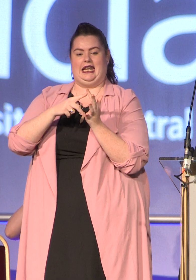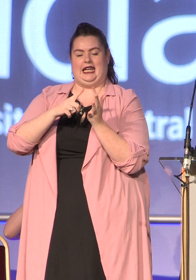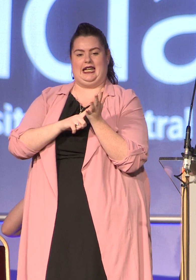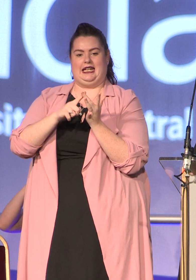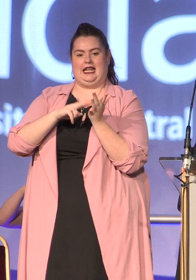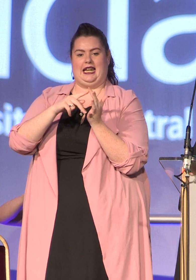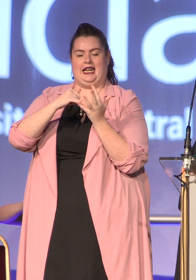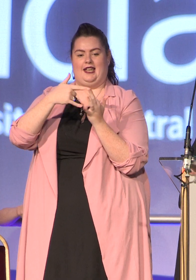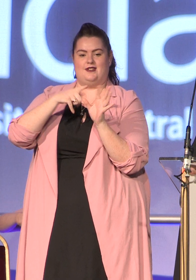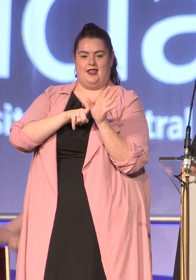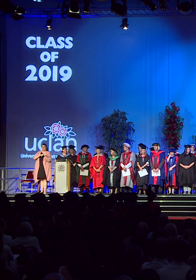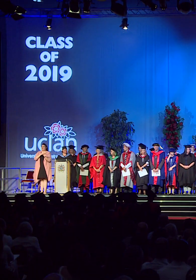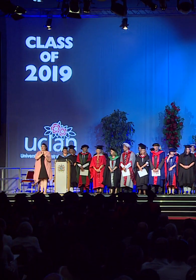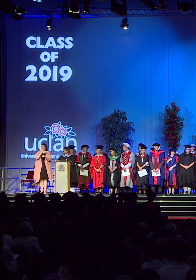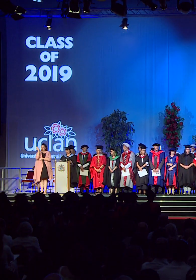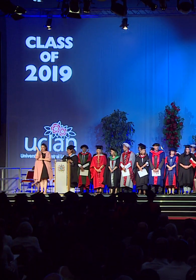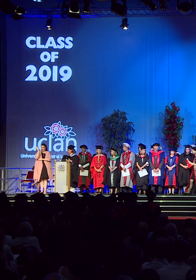give her address.